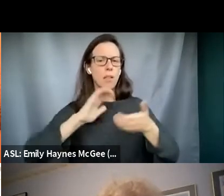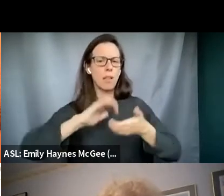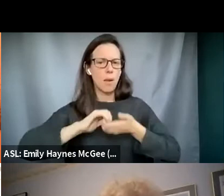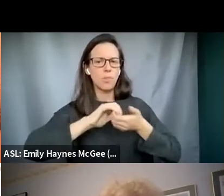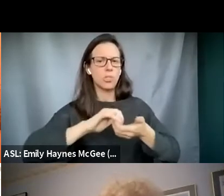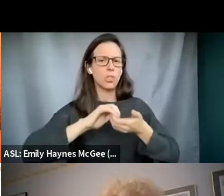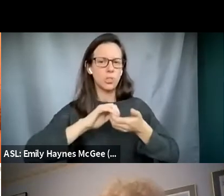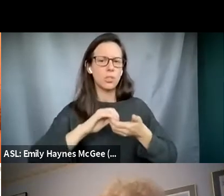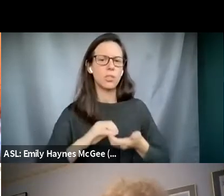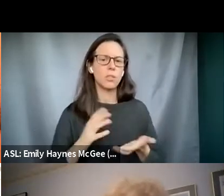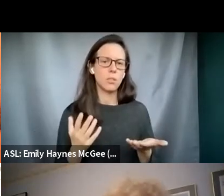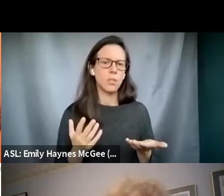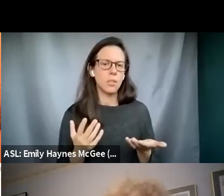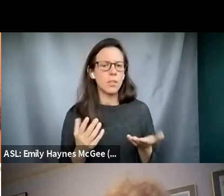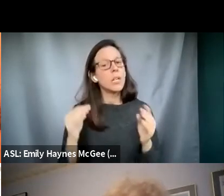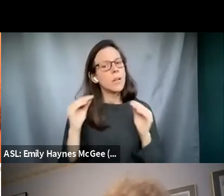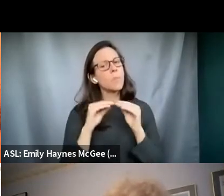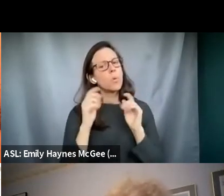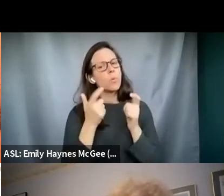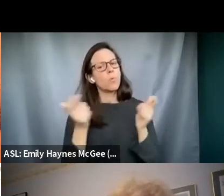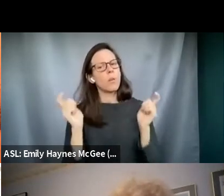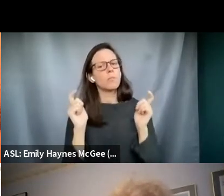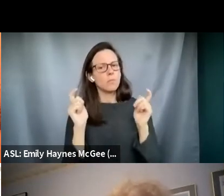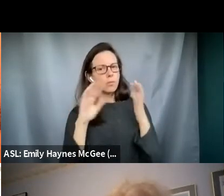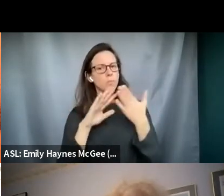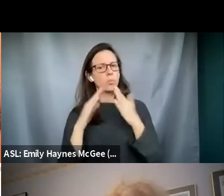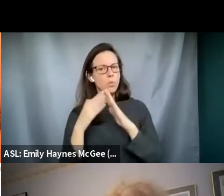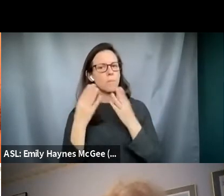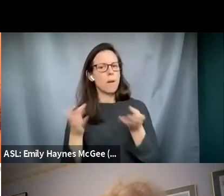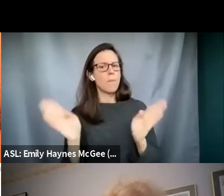community appeal, public appeal.